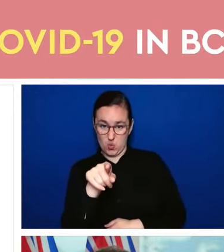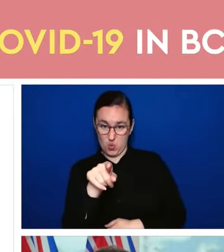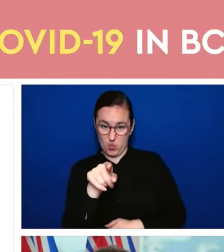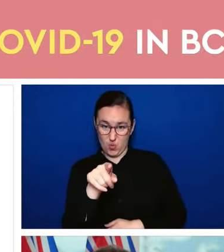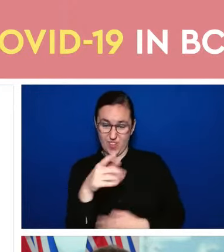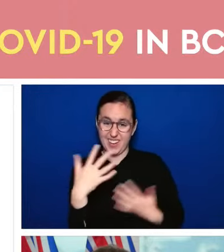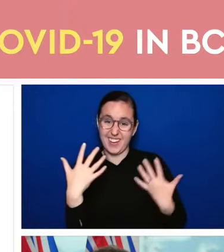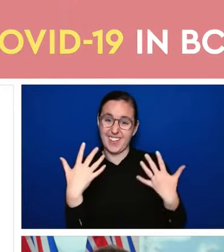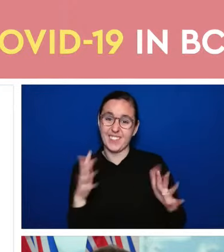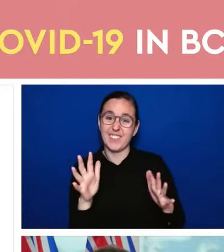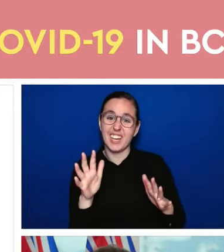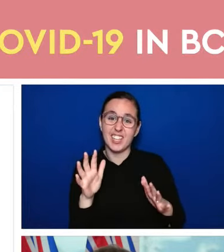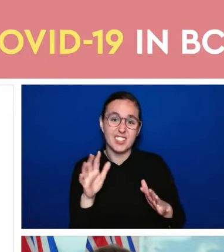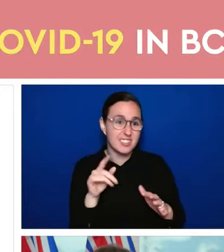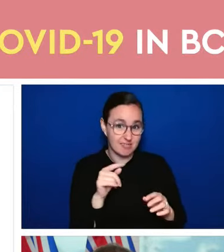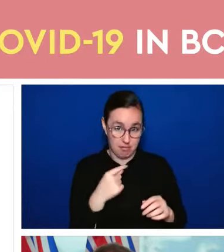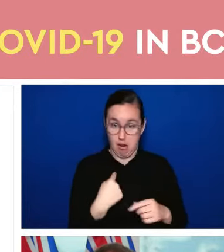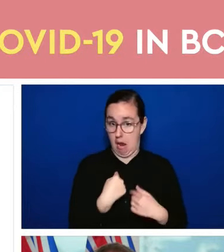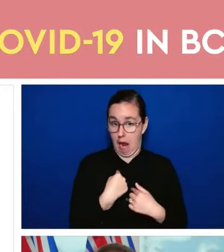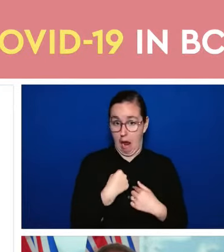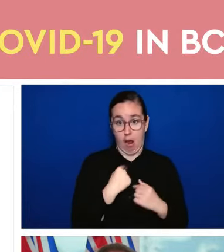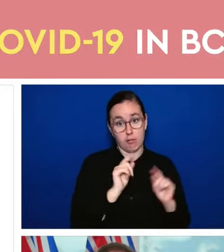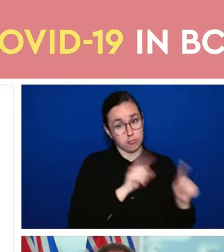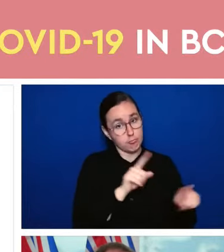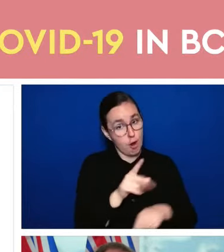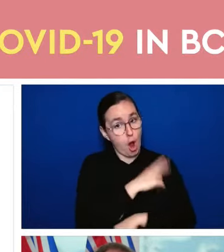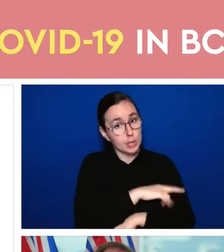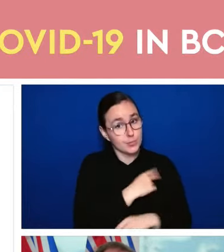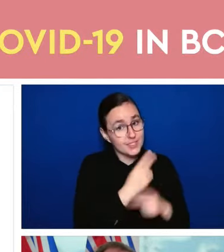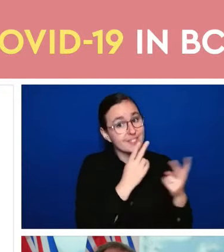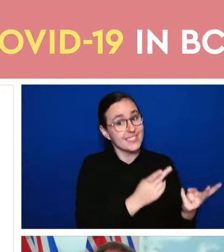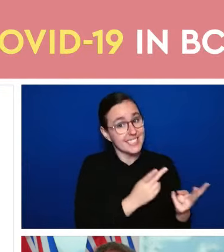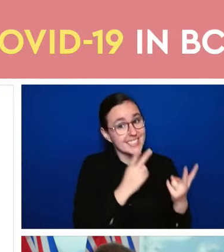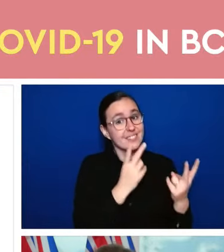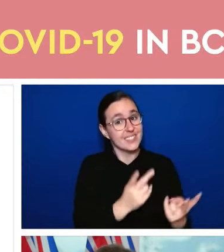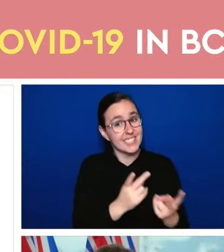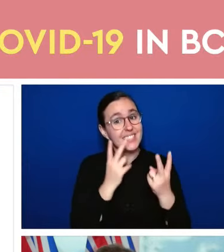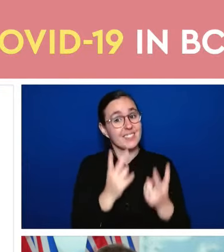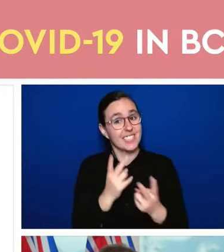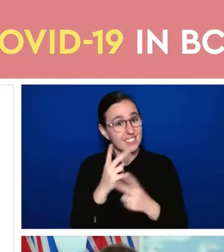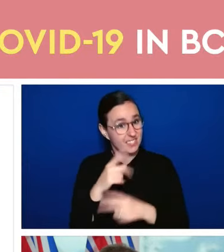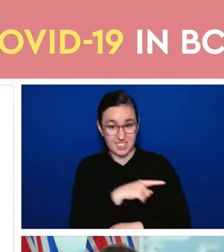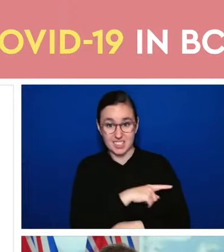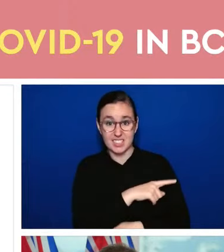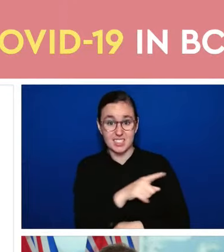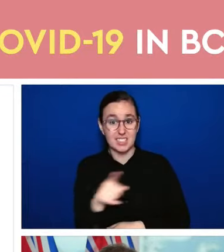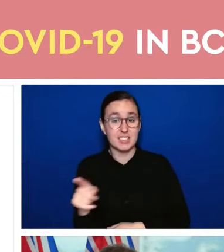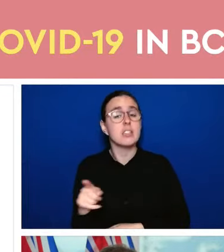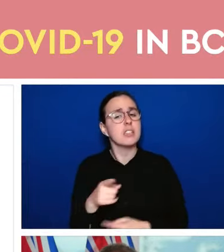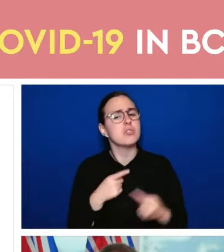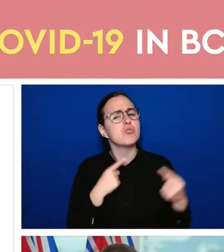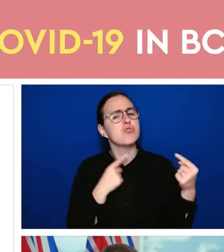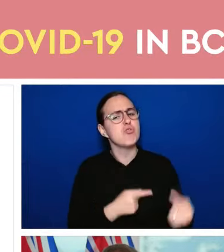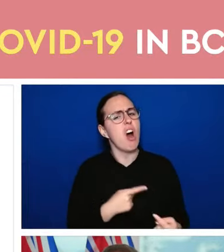in recent weeks. Our hospitals. Are extraordinarily challenged-